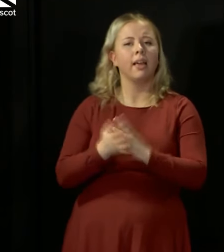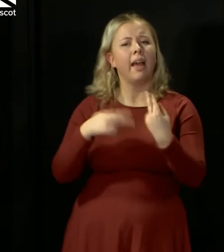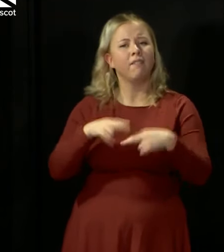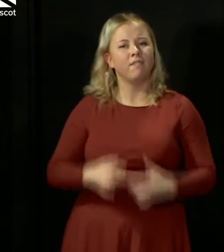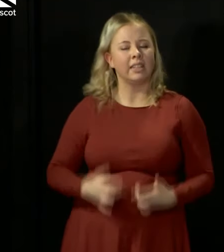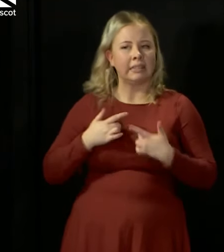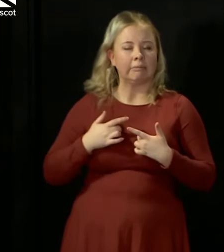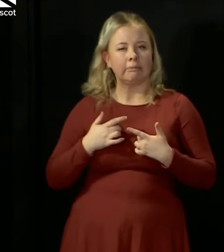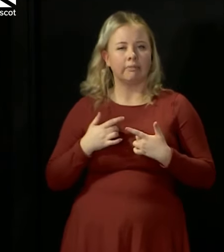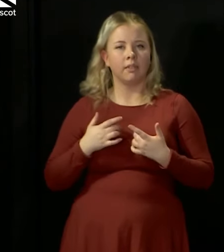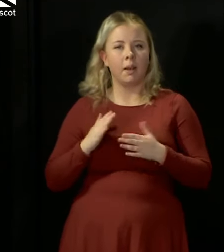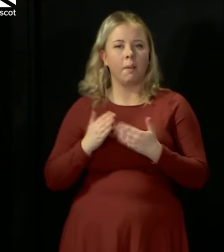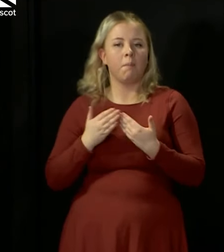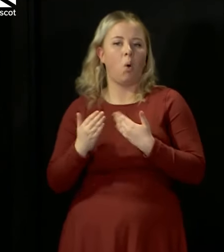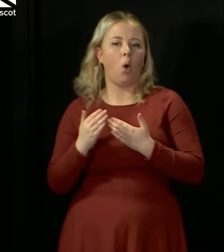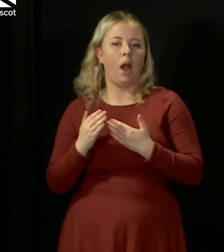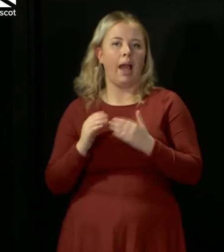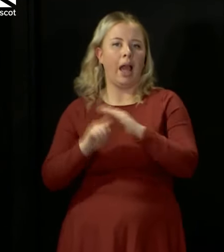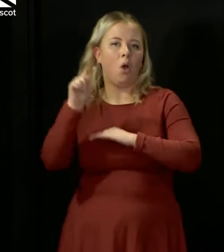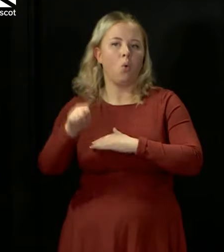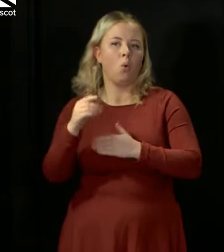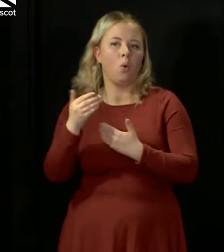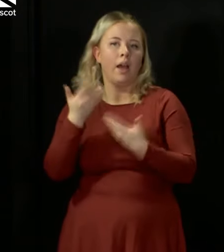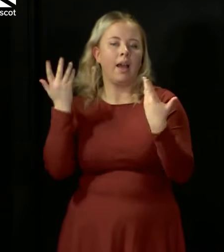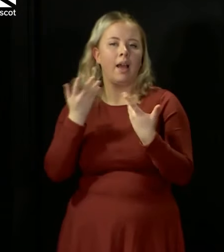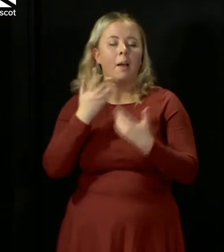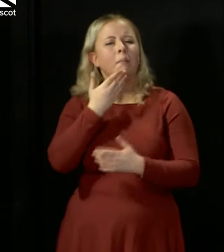little bit more out of doors than you were this time last week, please have a think about